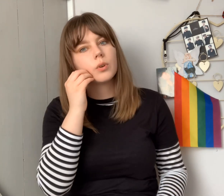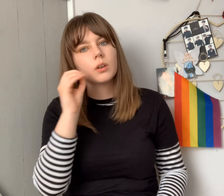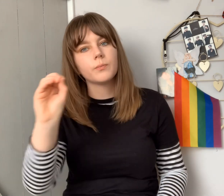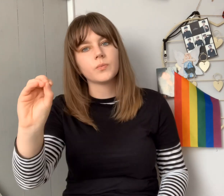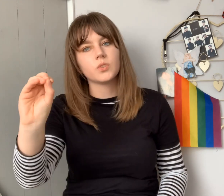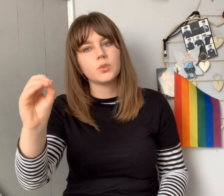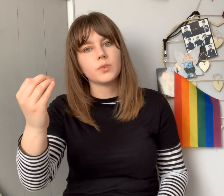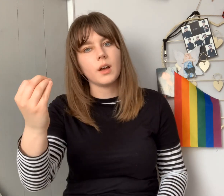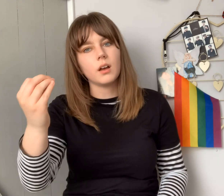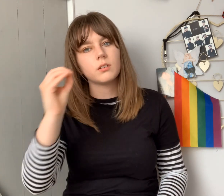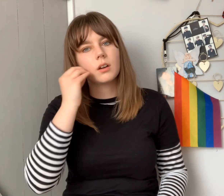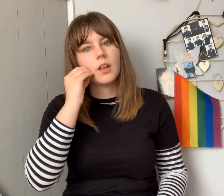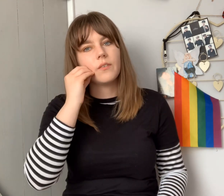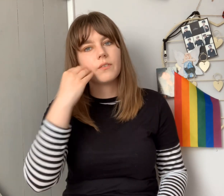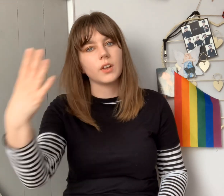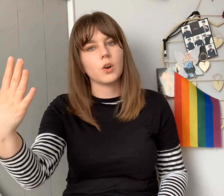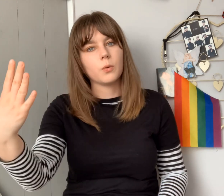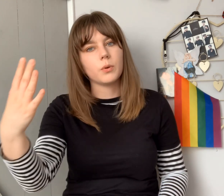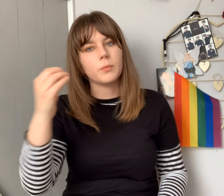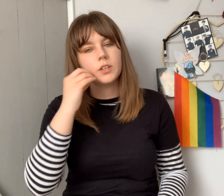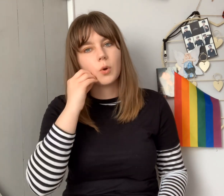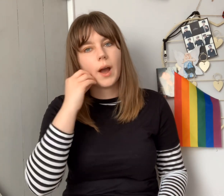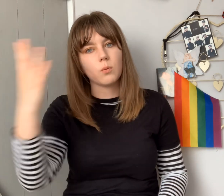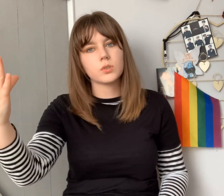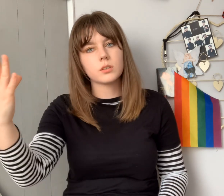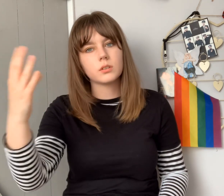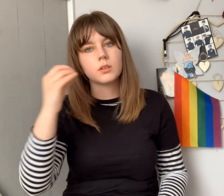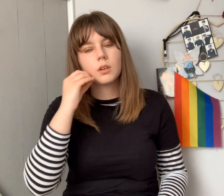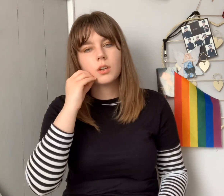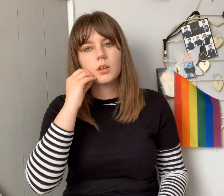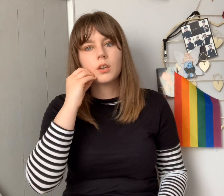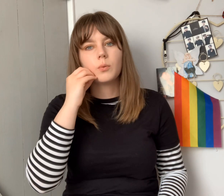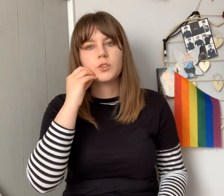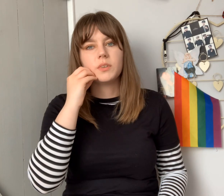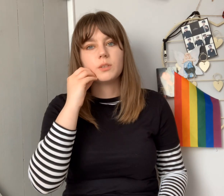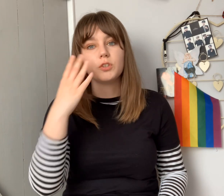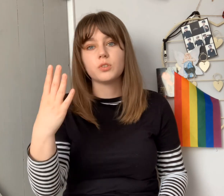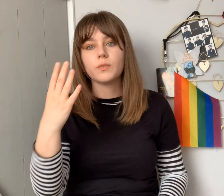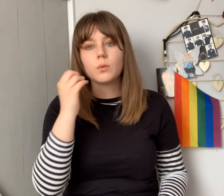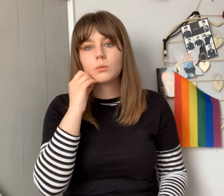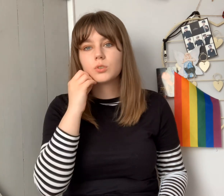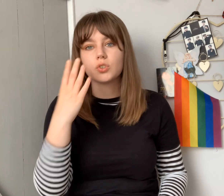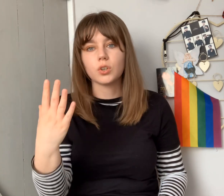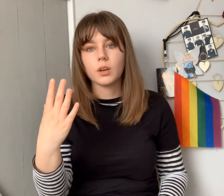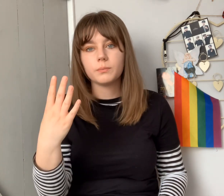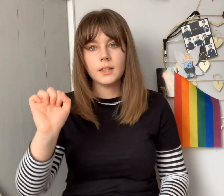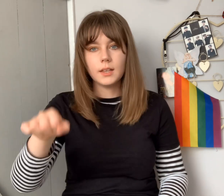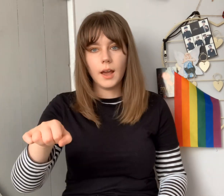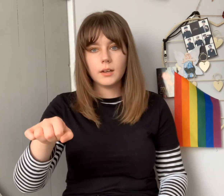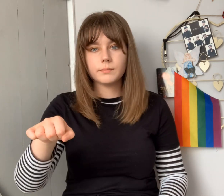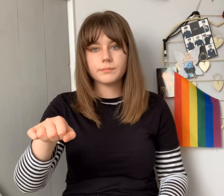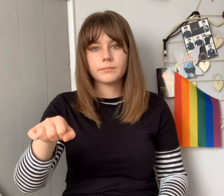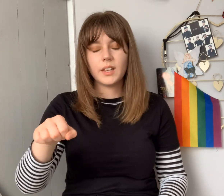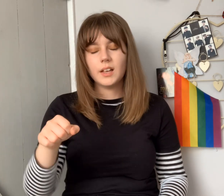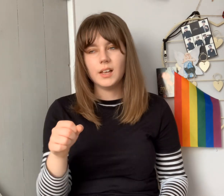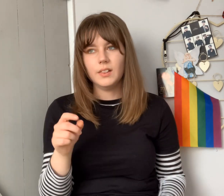So do that and then flick open when you go out which means beautiful, "Stunner"